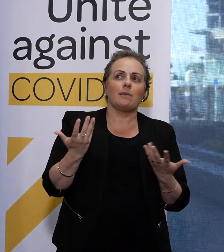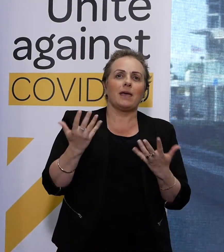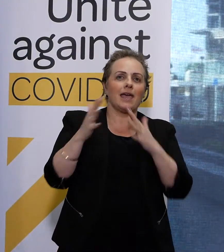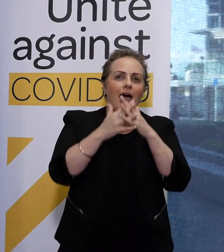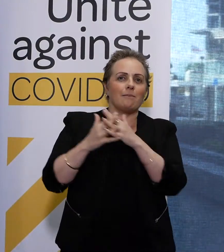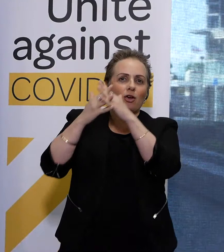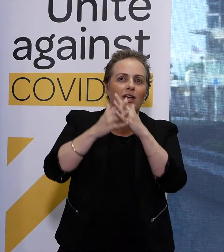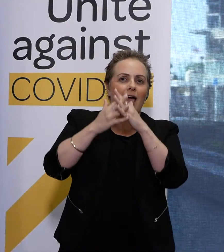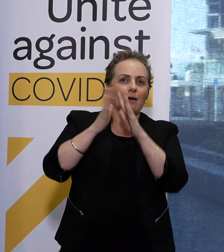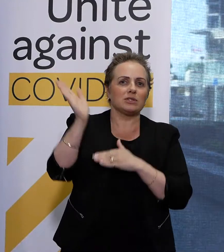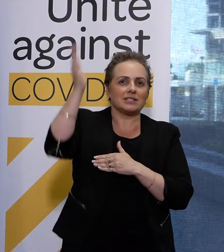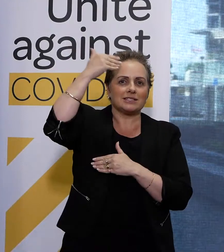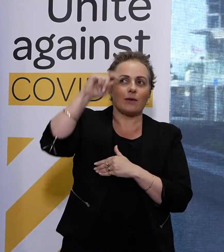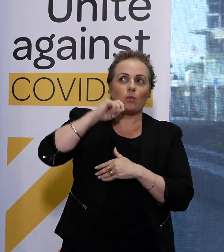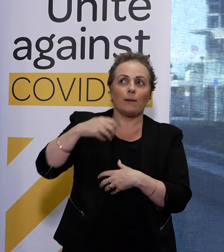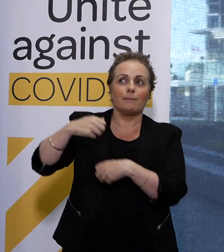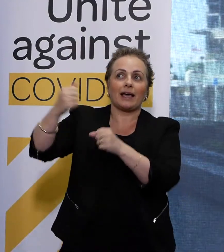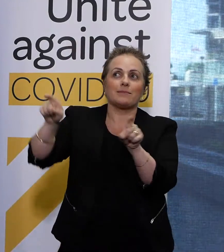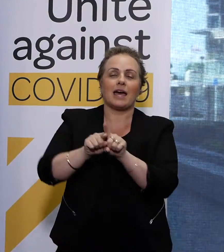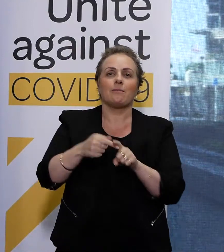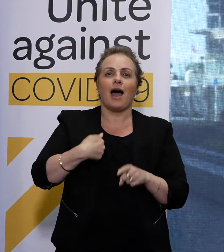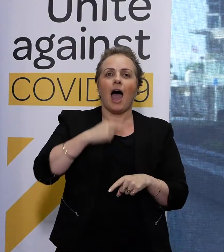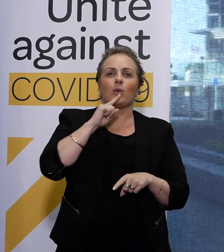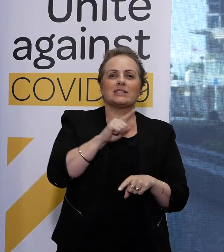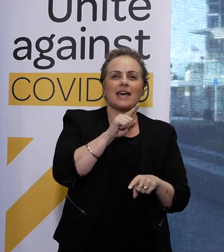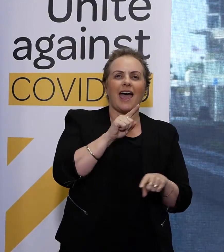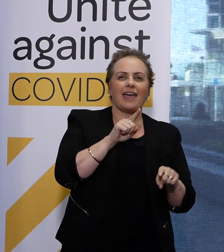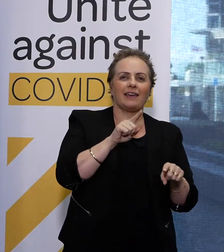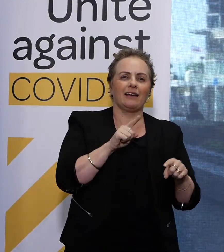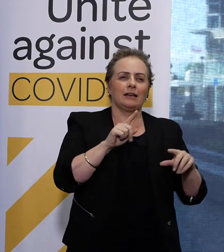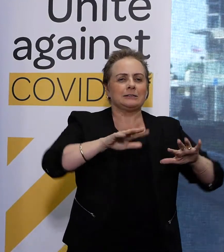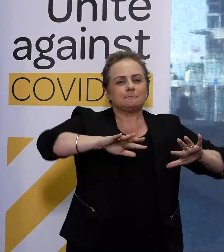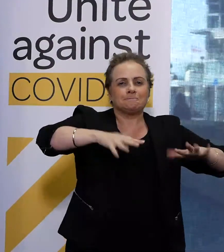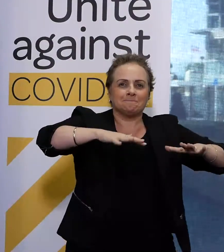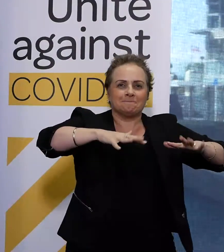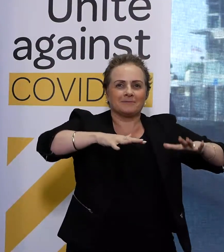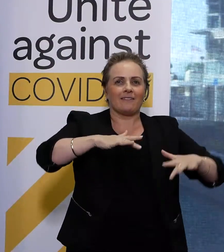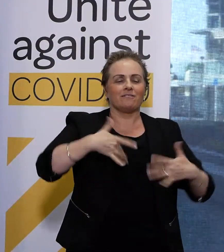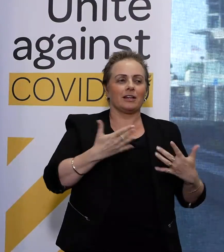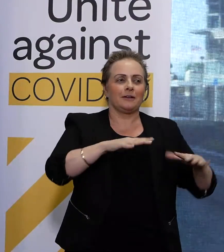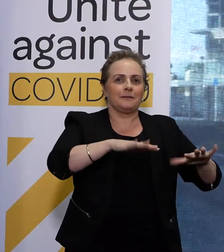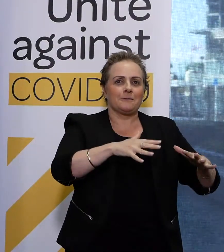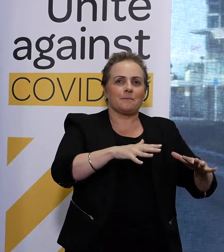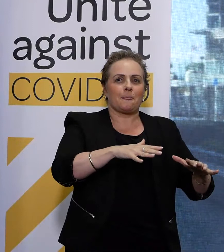I would say, Amber Green. A couple more questions. this is not the first time that what's